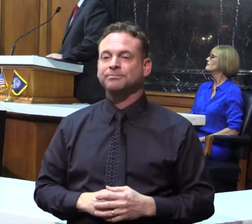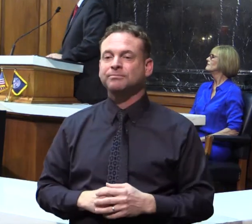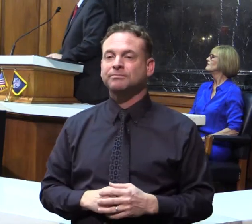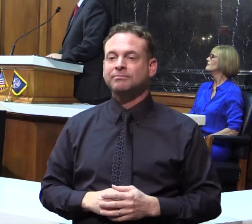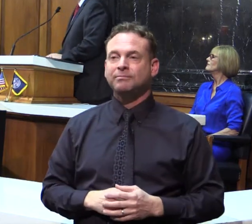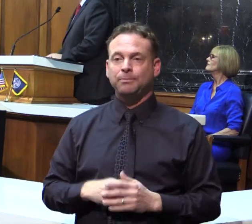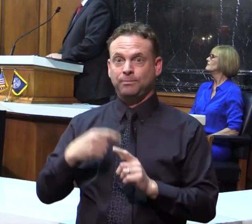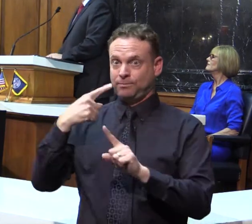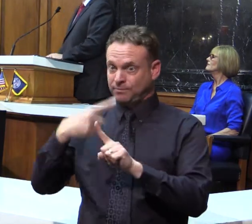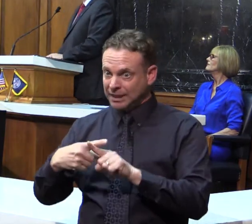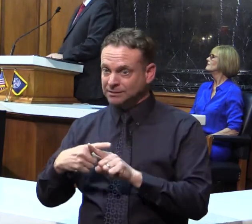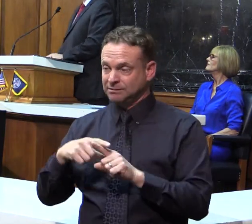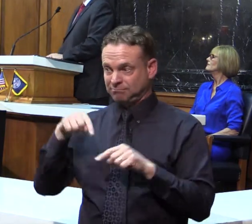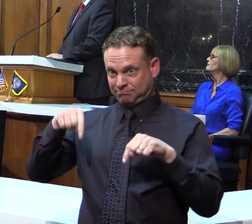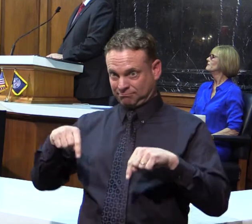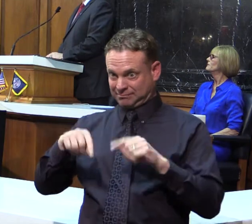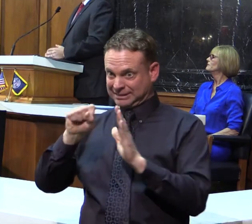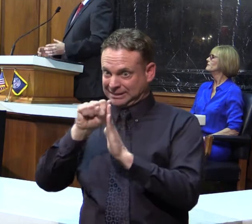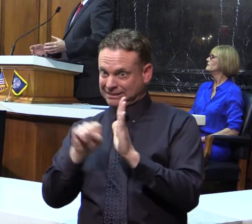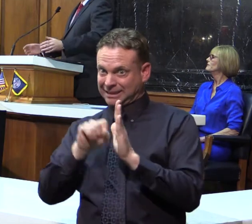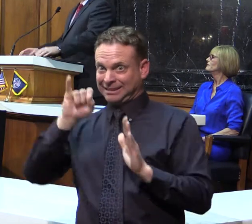we serve.